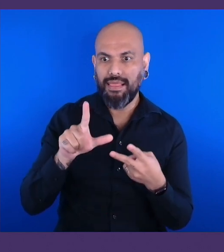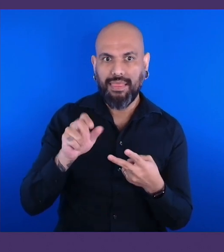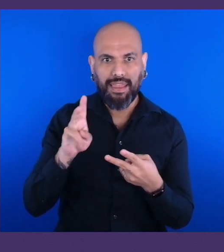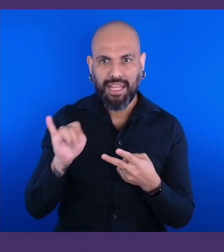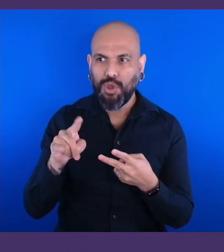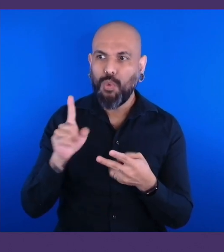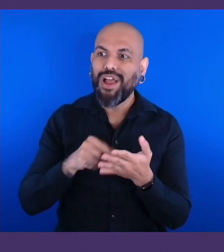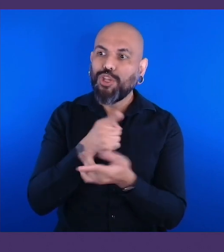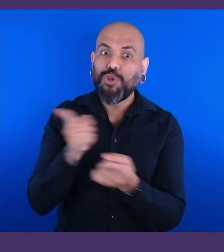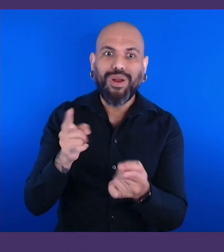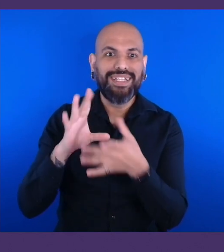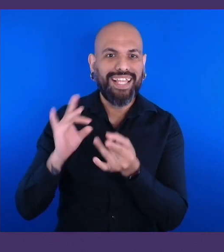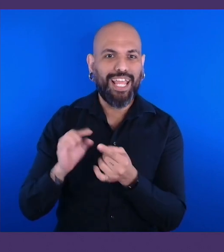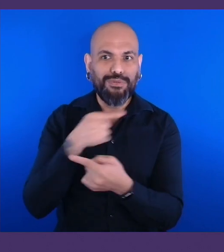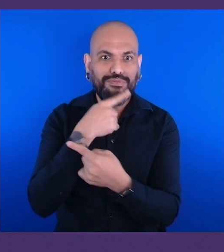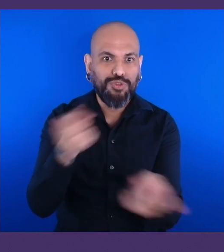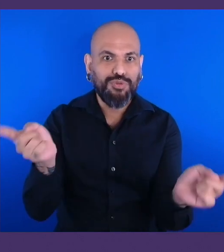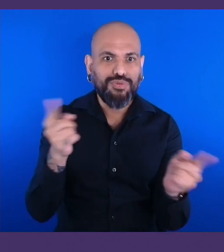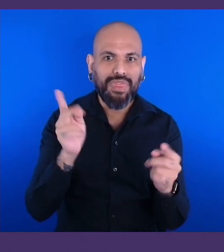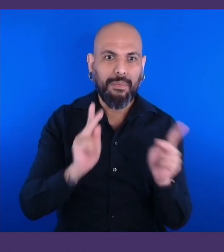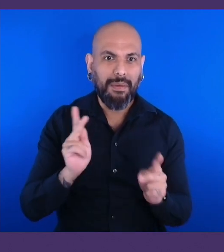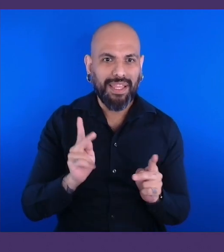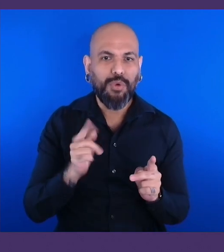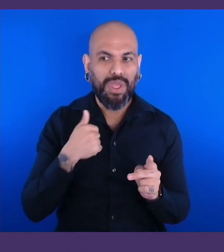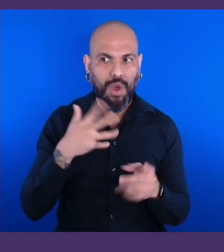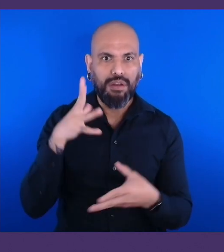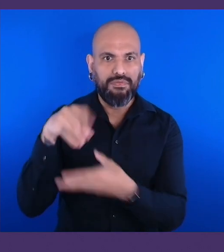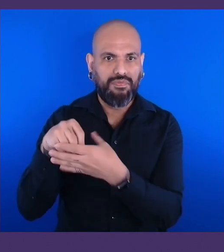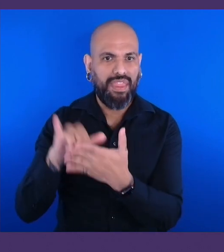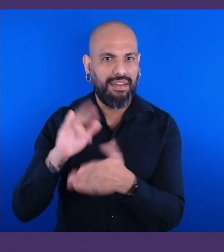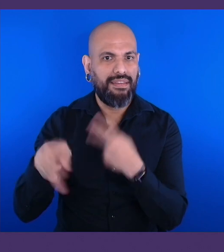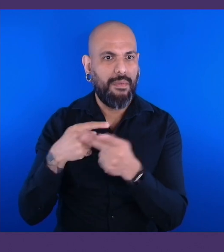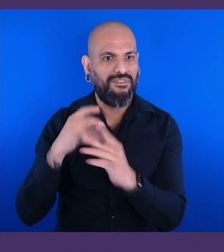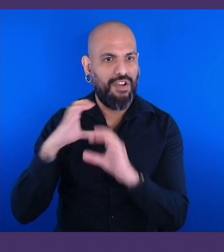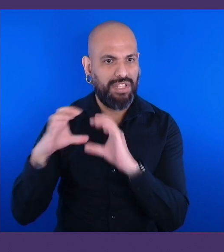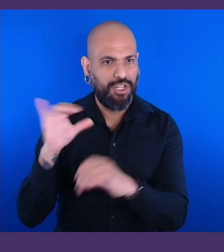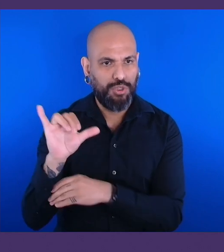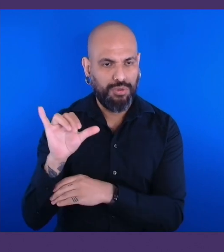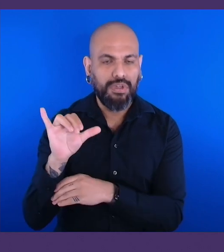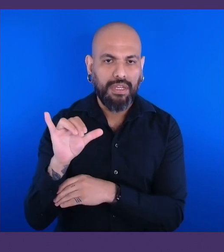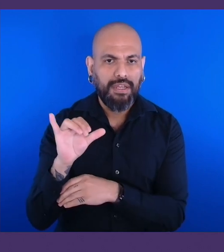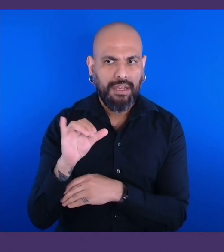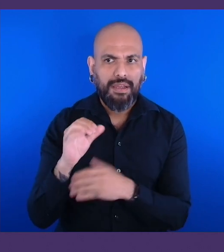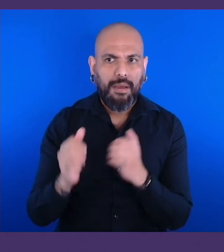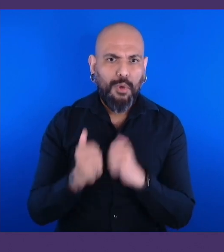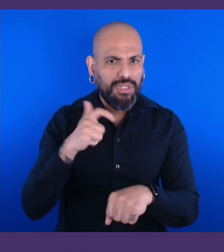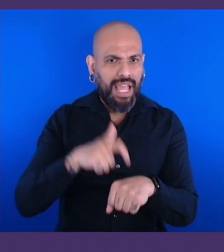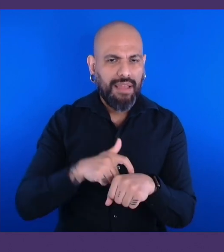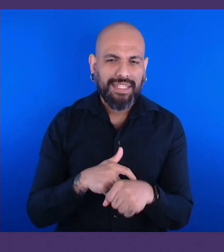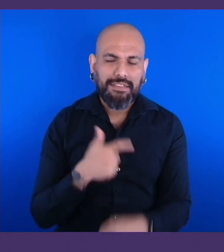to be part of those conversations as well, mostly as a listener, but sometimes as a presenter as well.